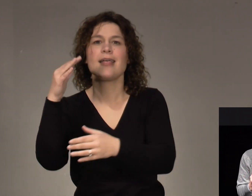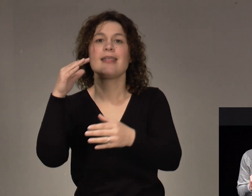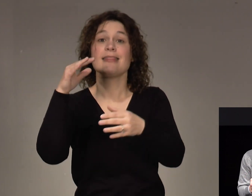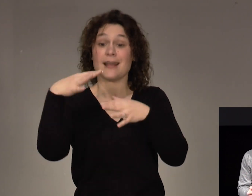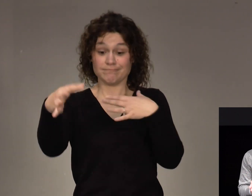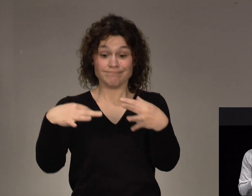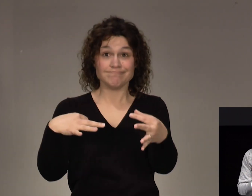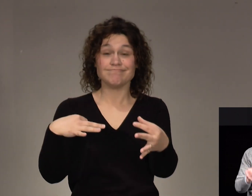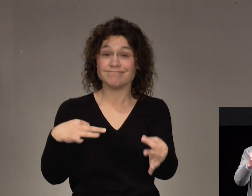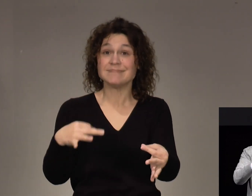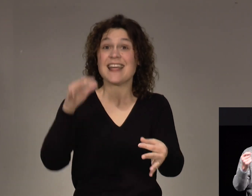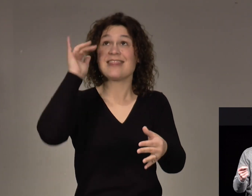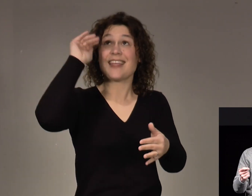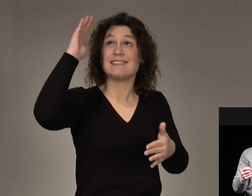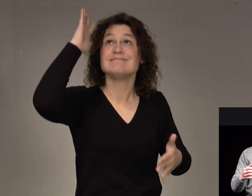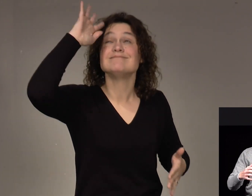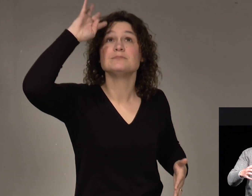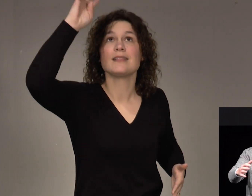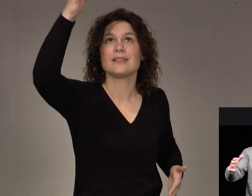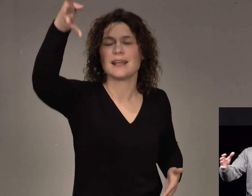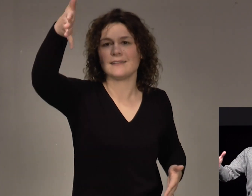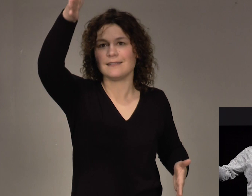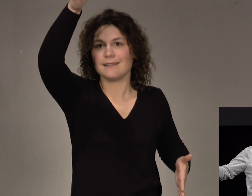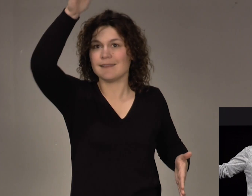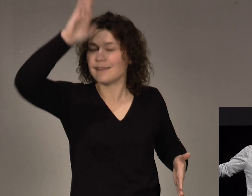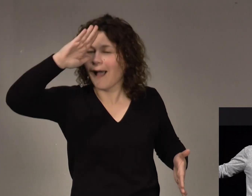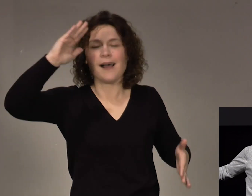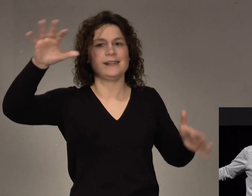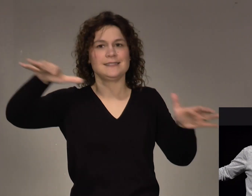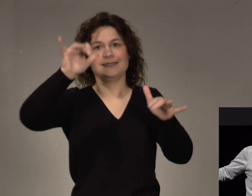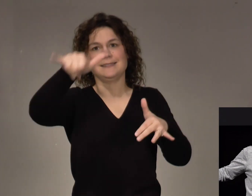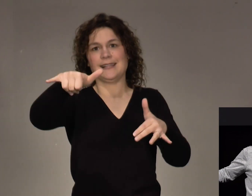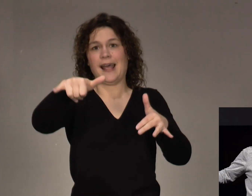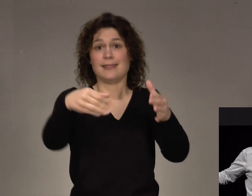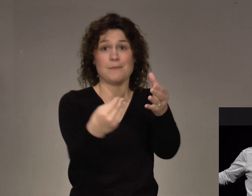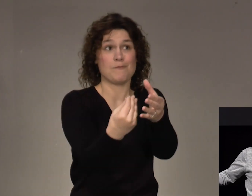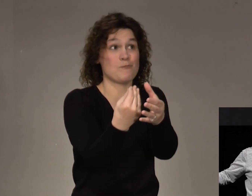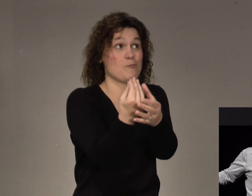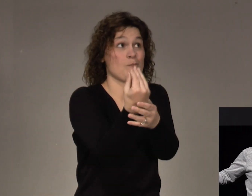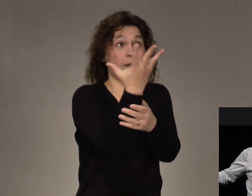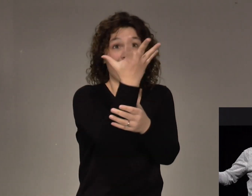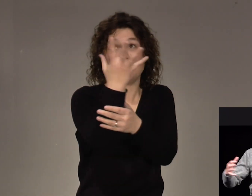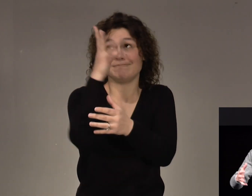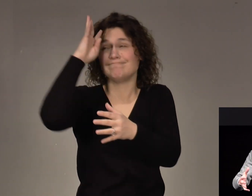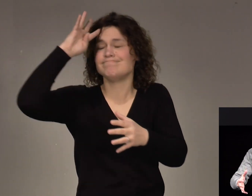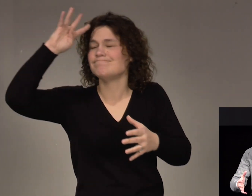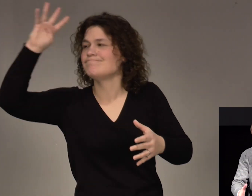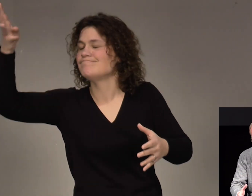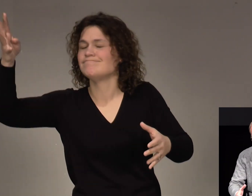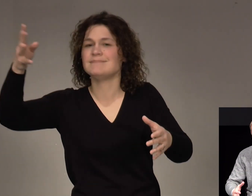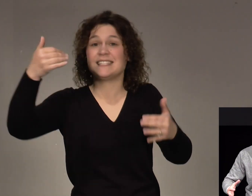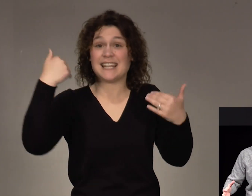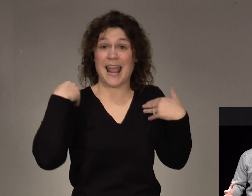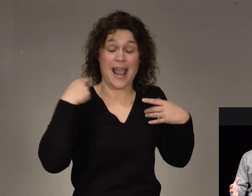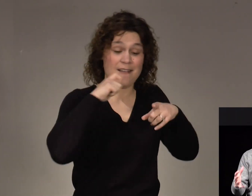is by creation. And just as God created the plant world to have kernels sprout